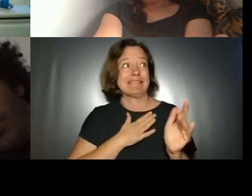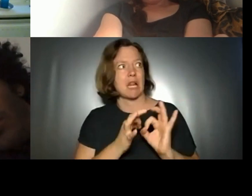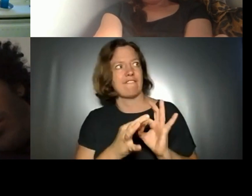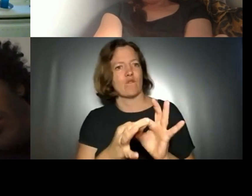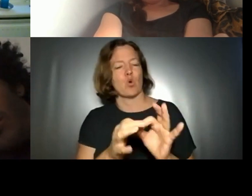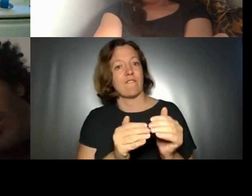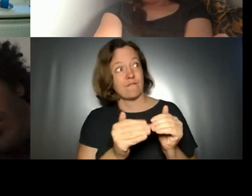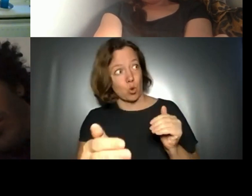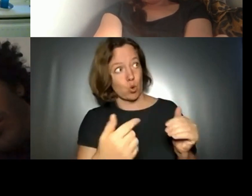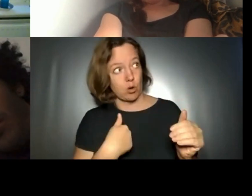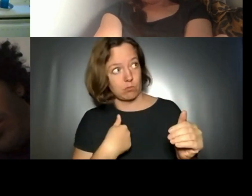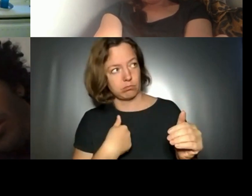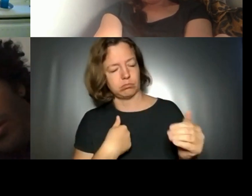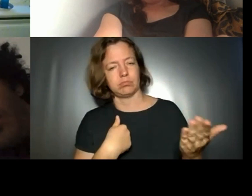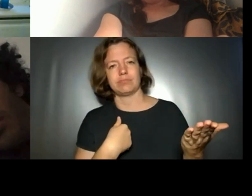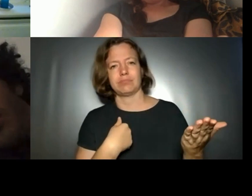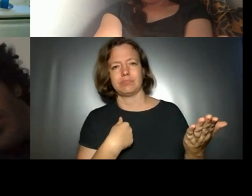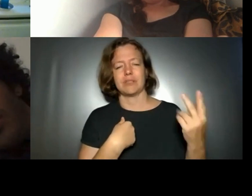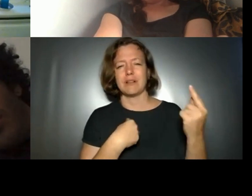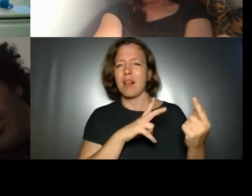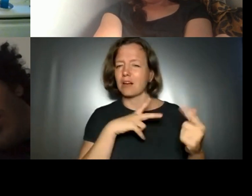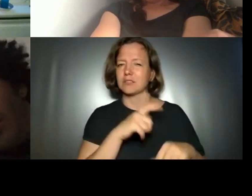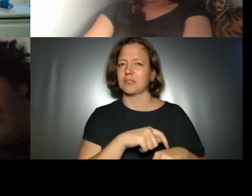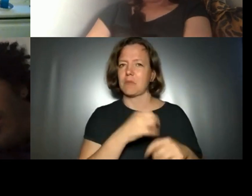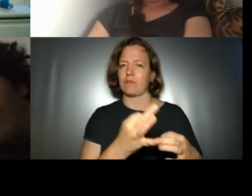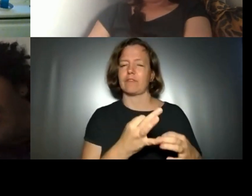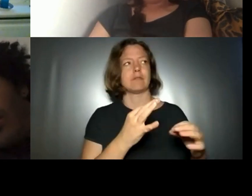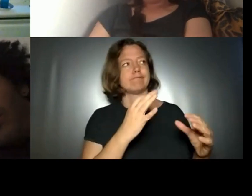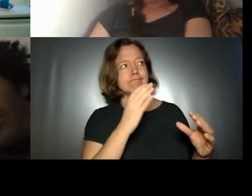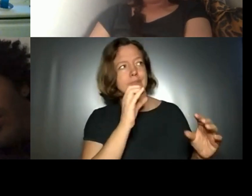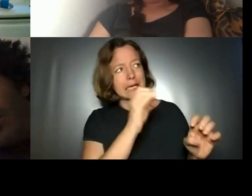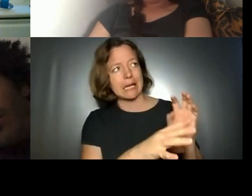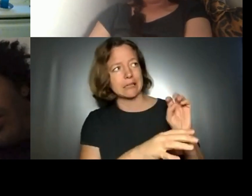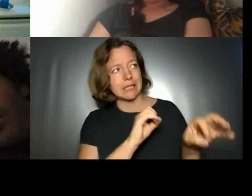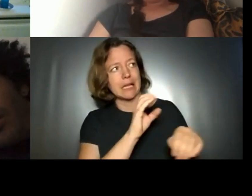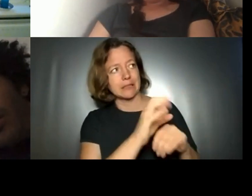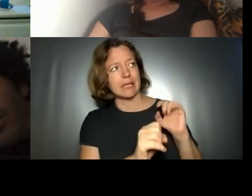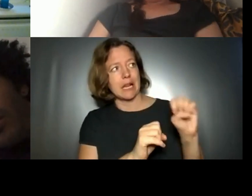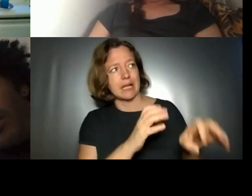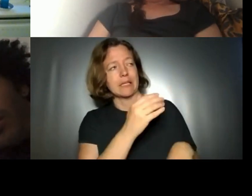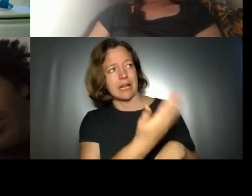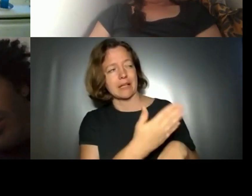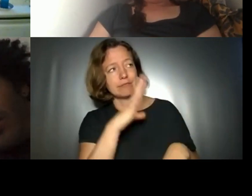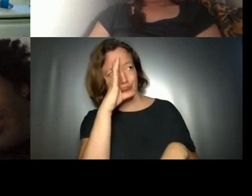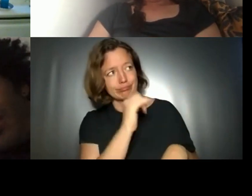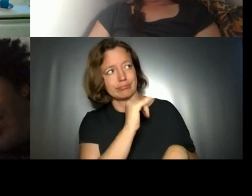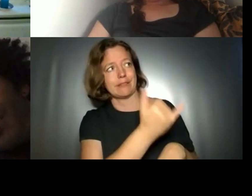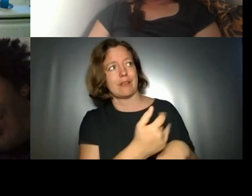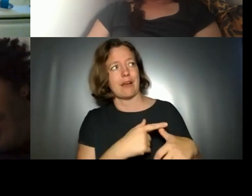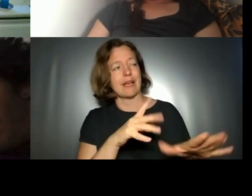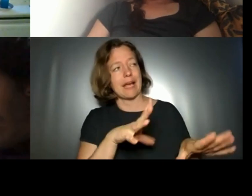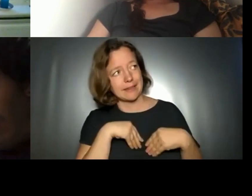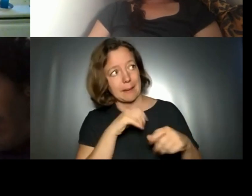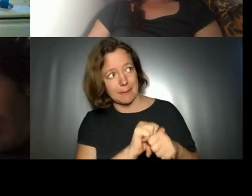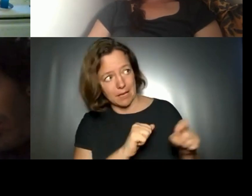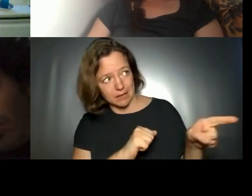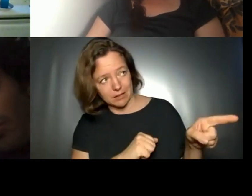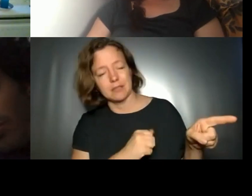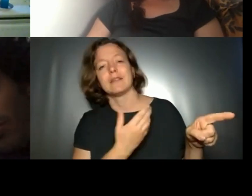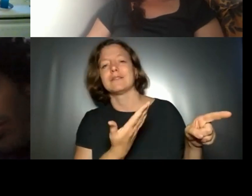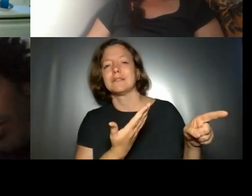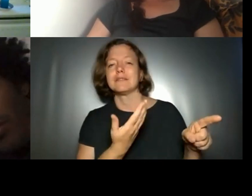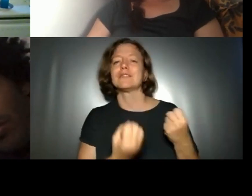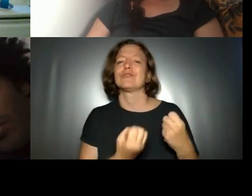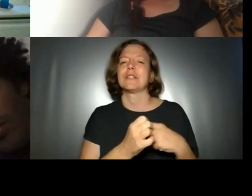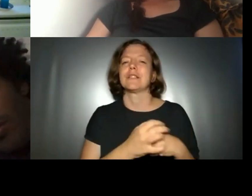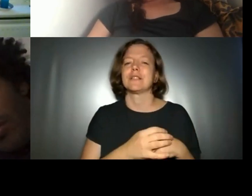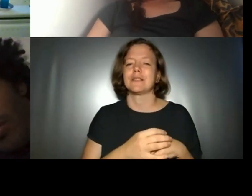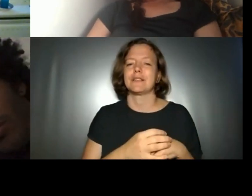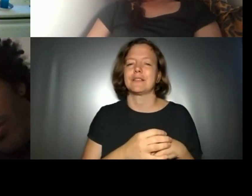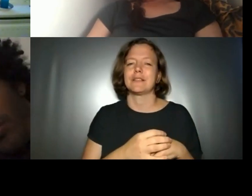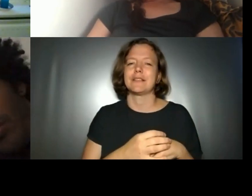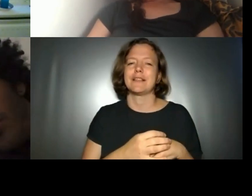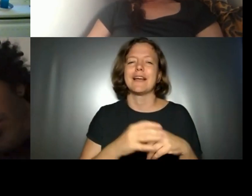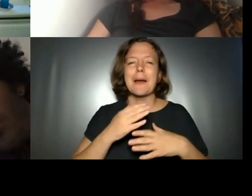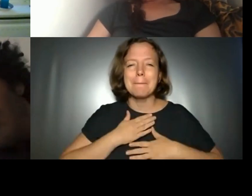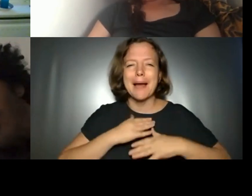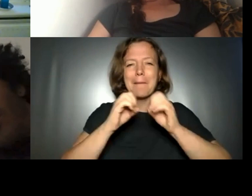and then maybe learn what it takes. And, you know, for me, that is what inclusion should probably be.